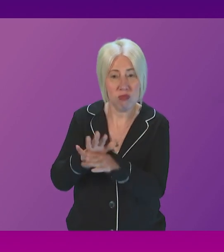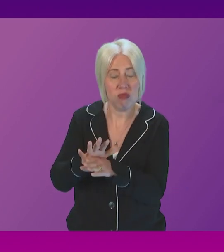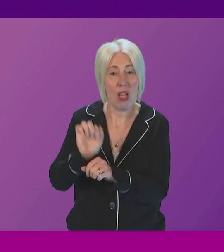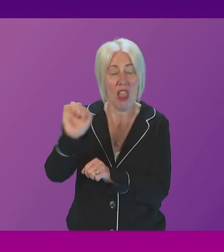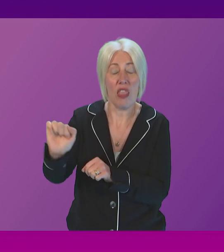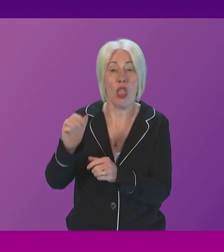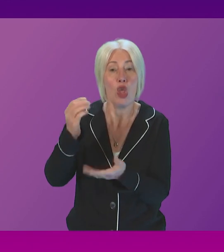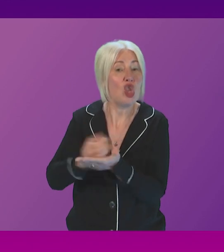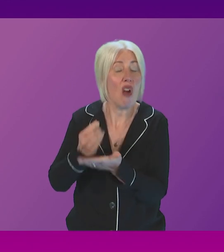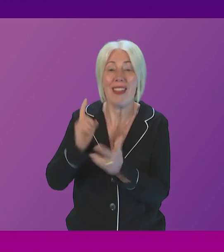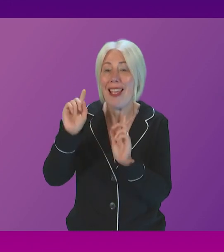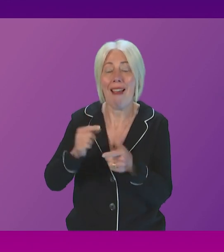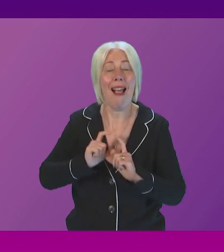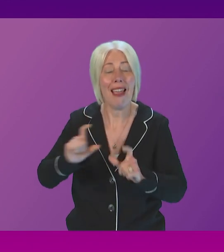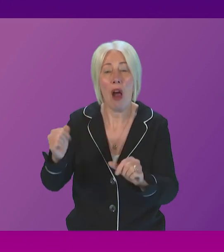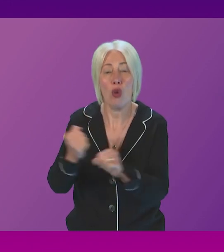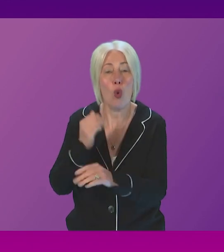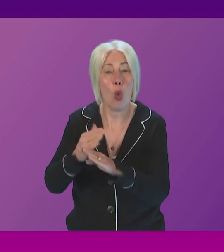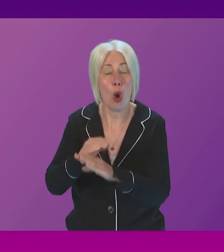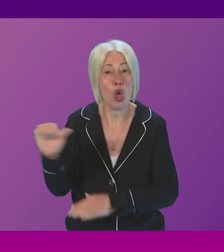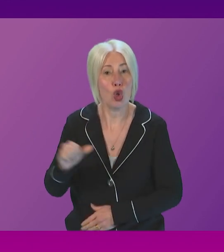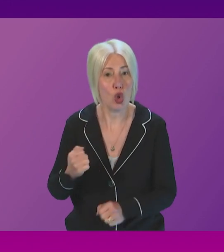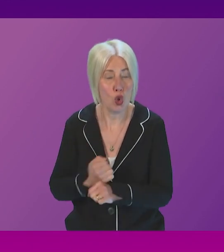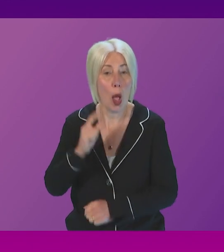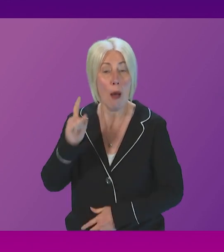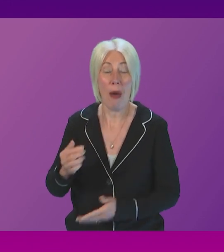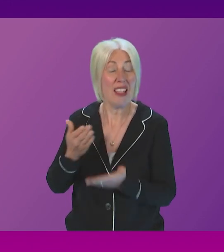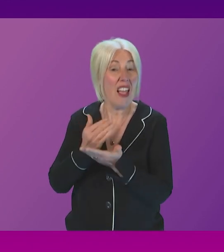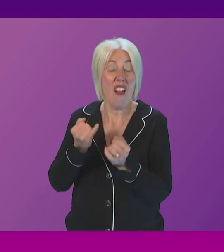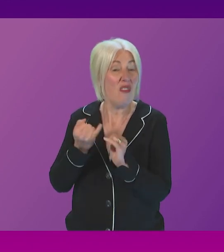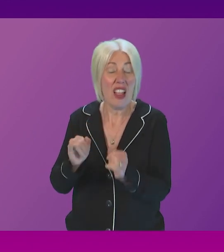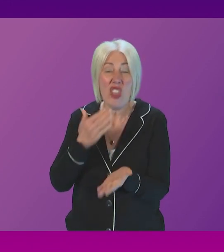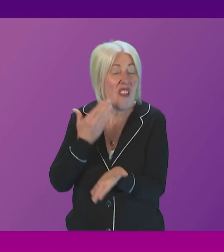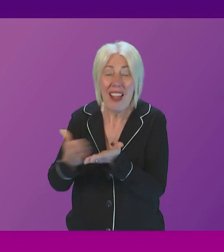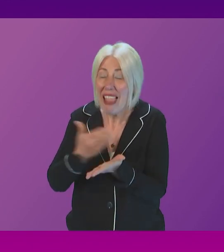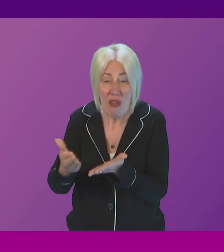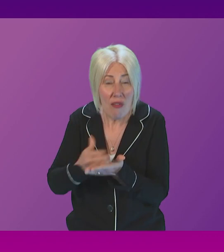to do the work that it wants to do. Of course, he failed to clarify that Glasgow City Council had,